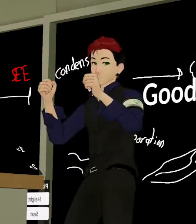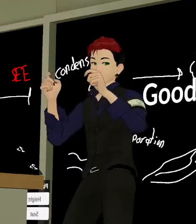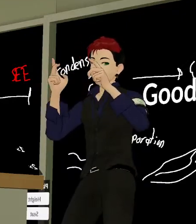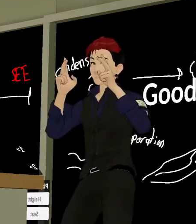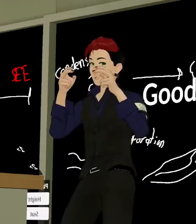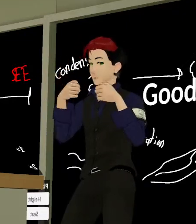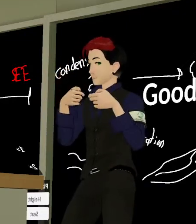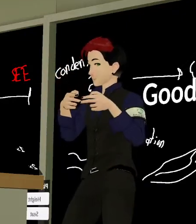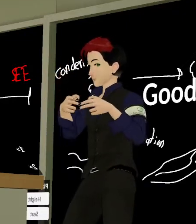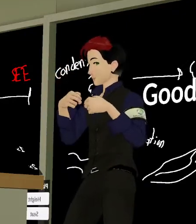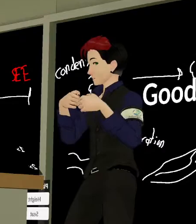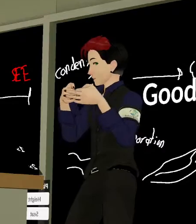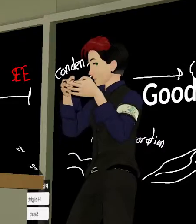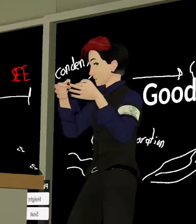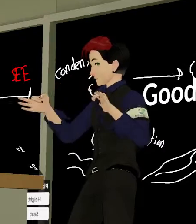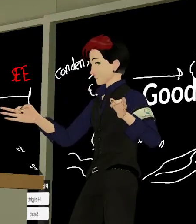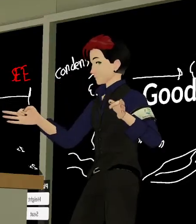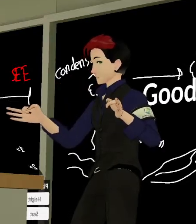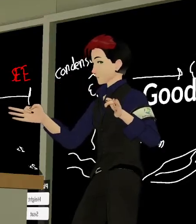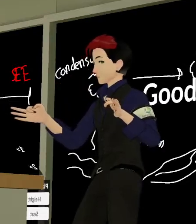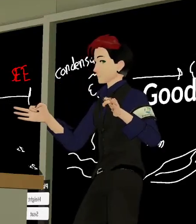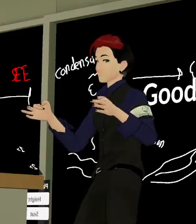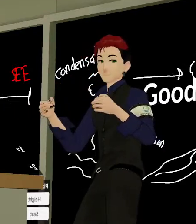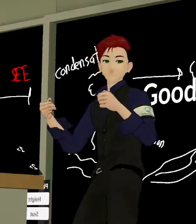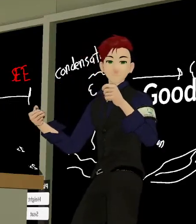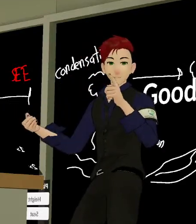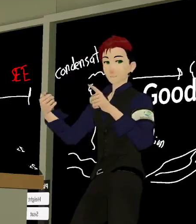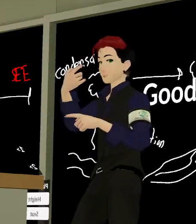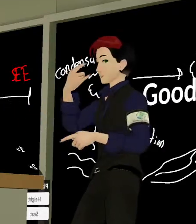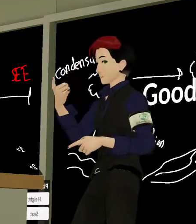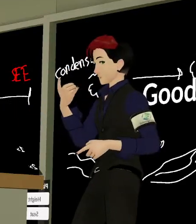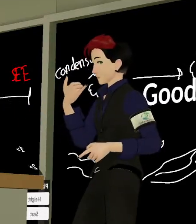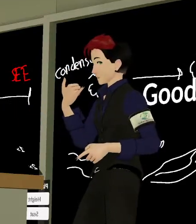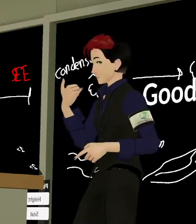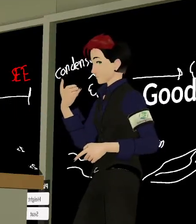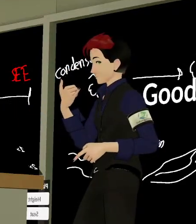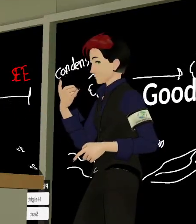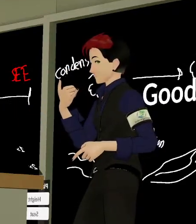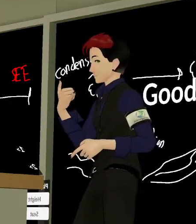and then try and use it in a sentence and it's completely wrong